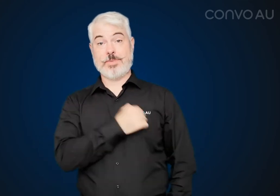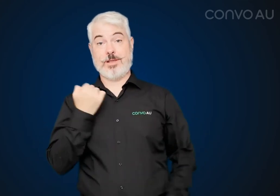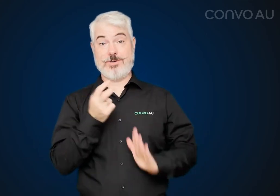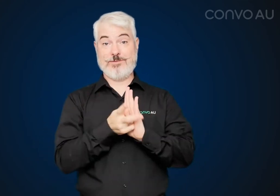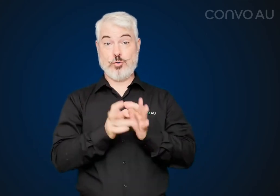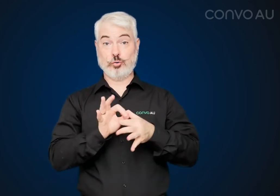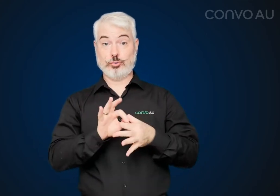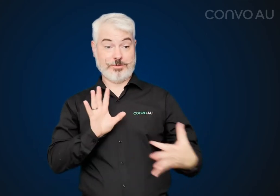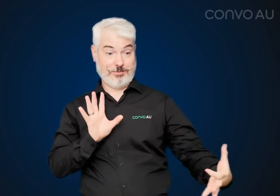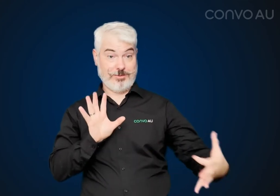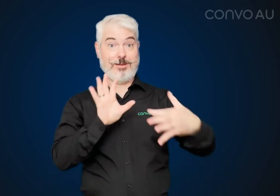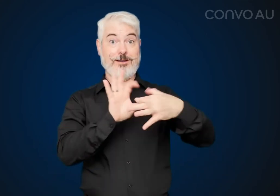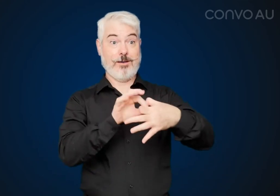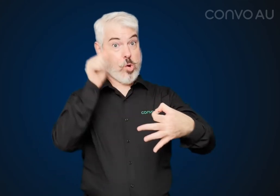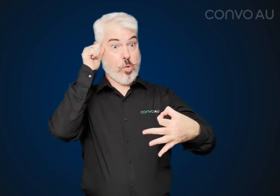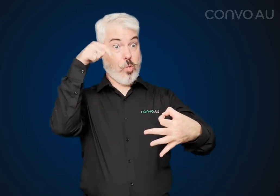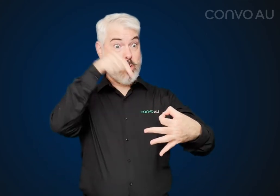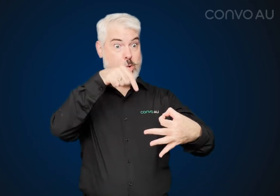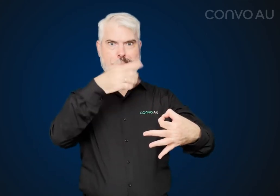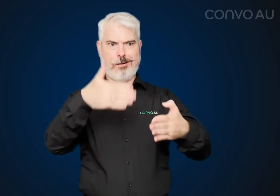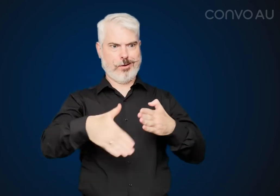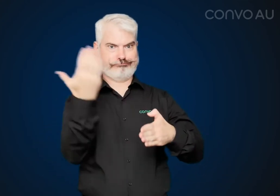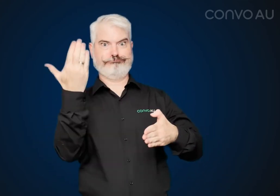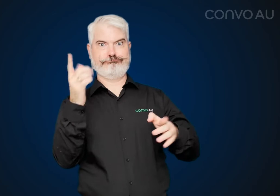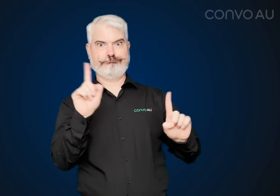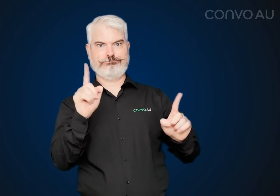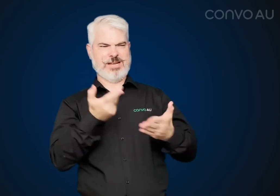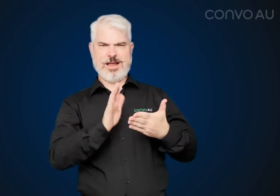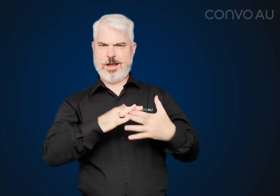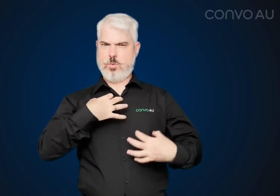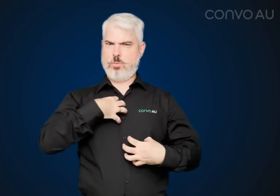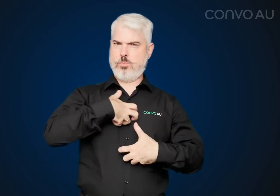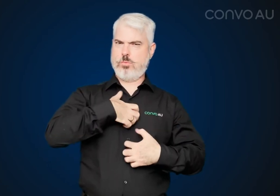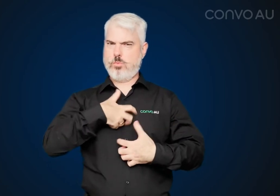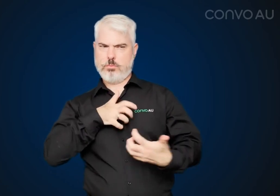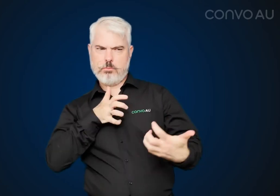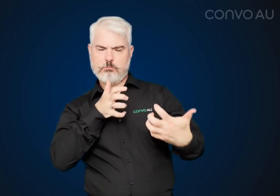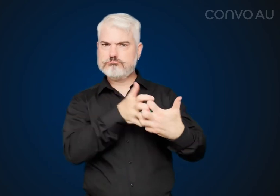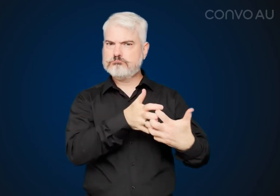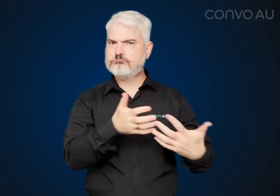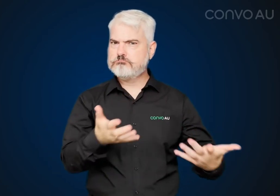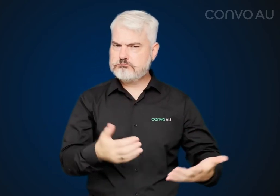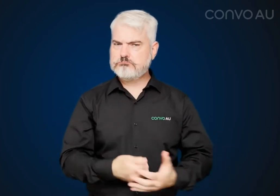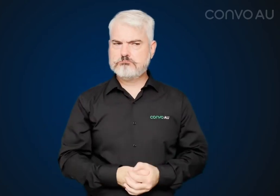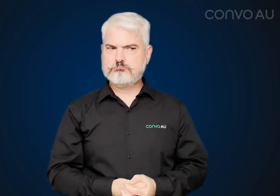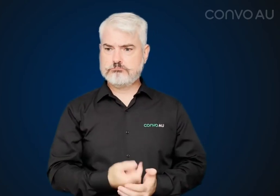How do our Video Interpreters cope with so many different things that could come up when they get a connection?